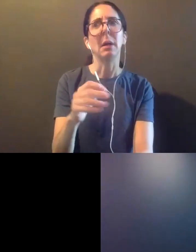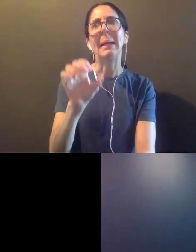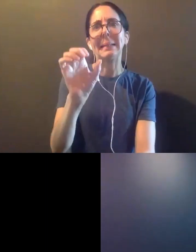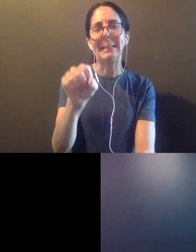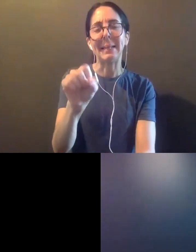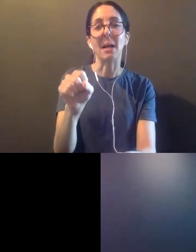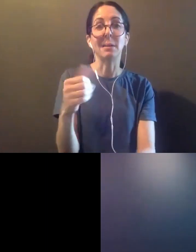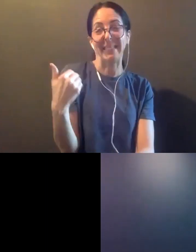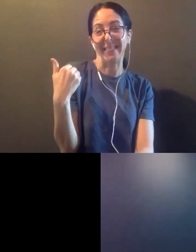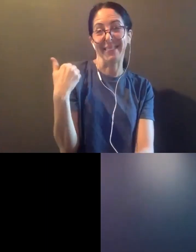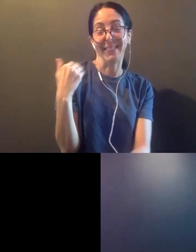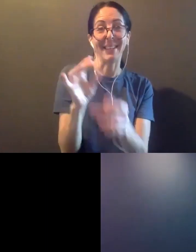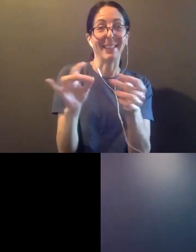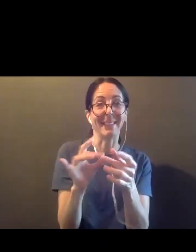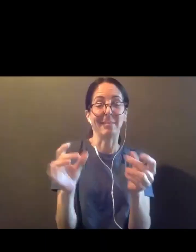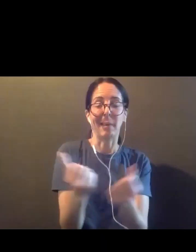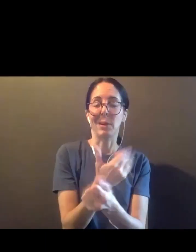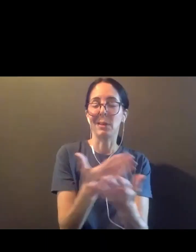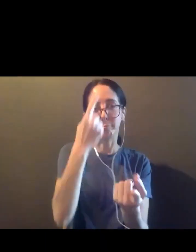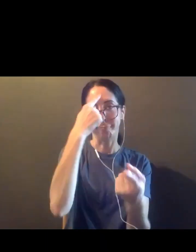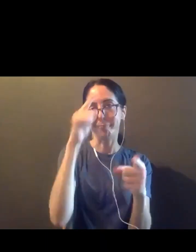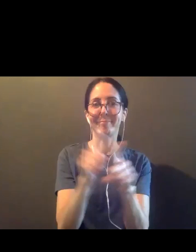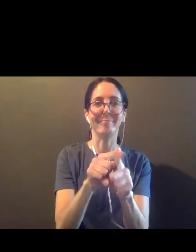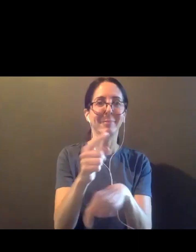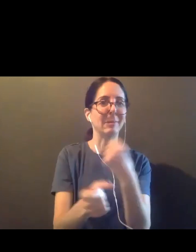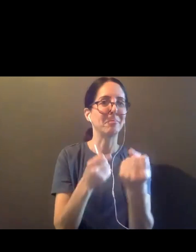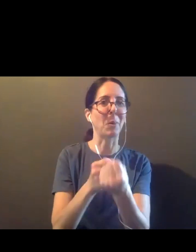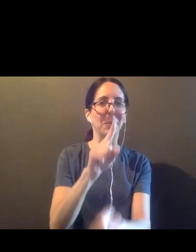Everything that you’ve said I am in full agreement with.